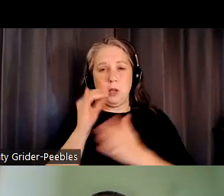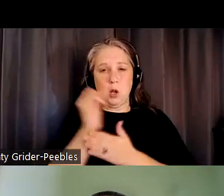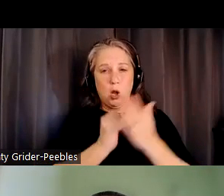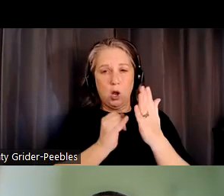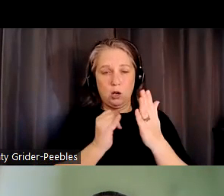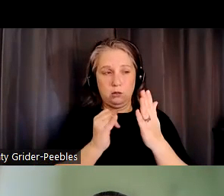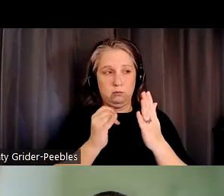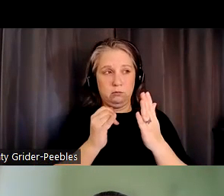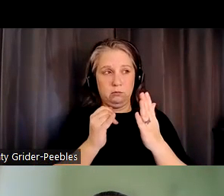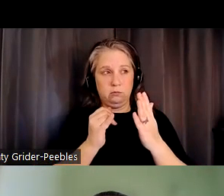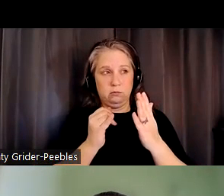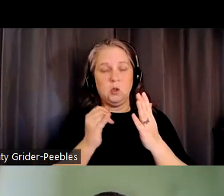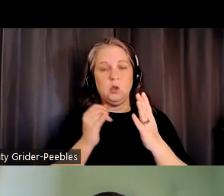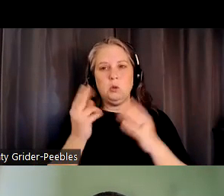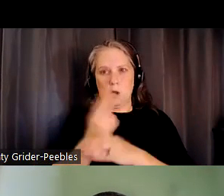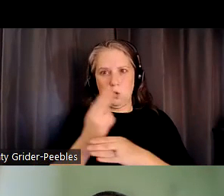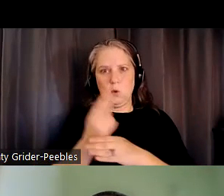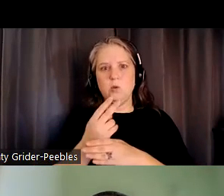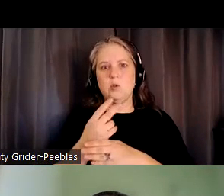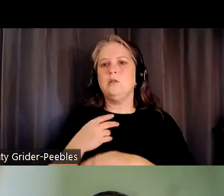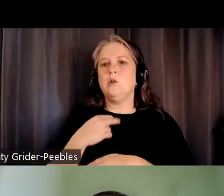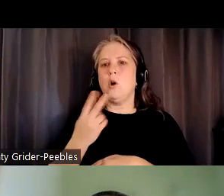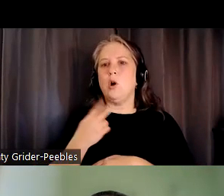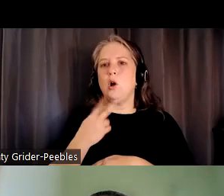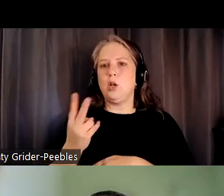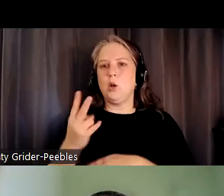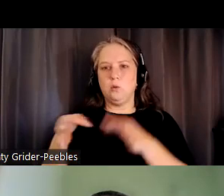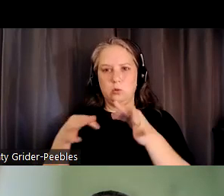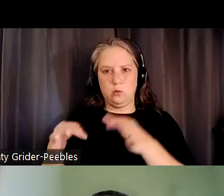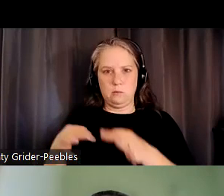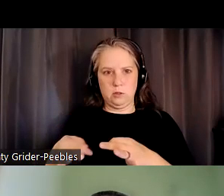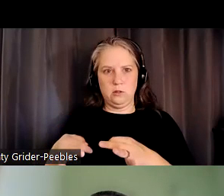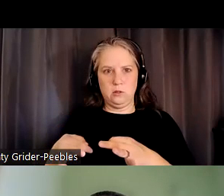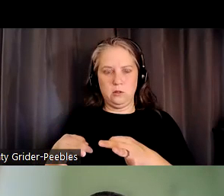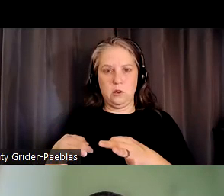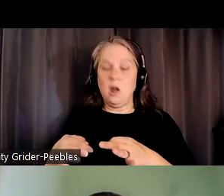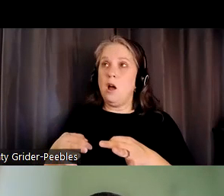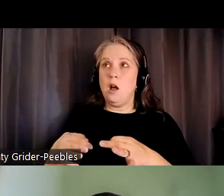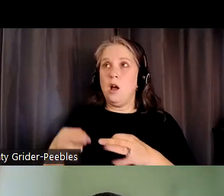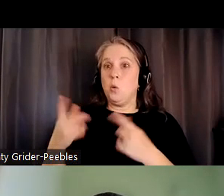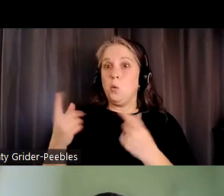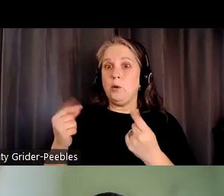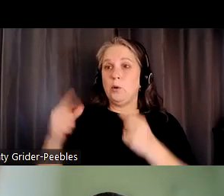To get involved, all you need to do is snap a picture of a great public art find like the mural on your favorite